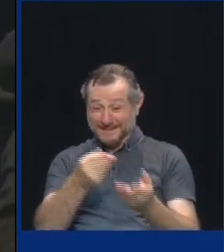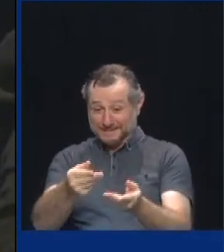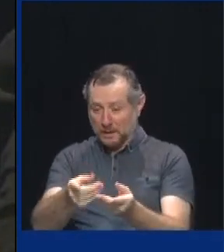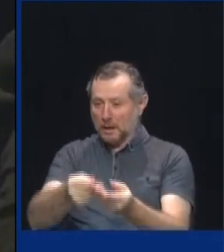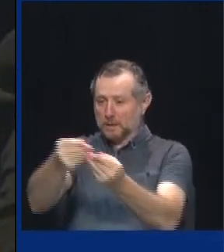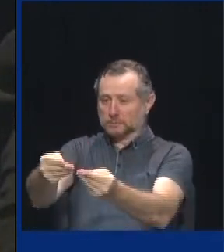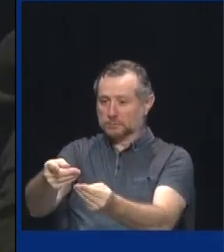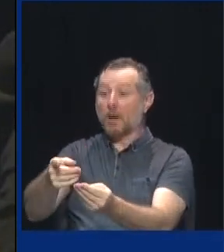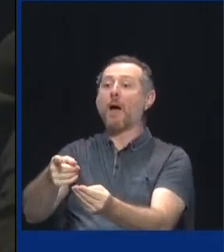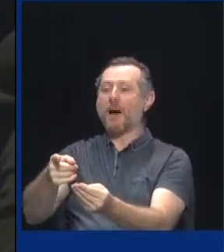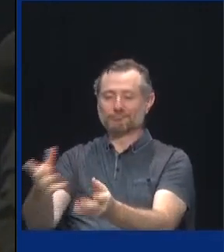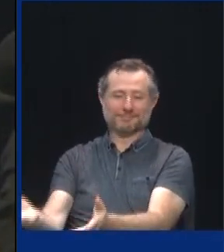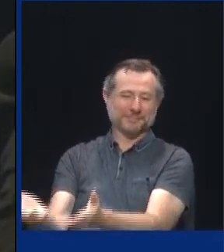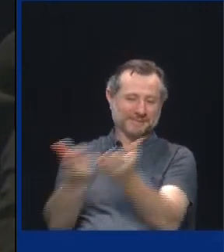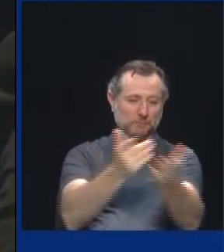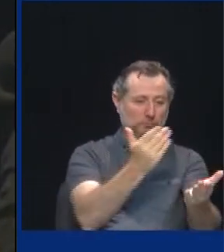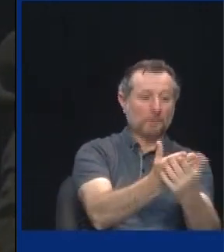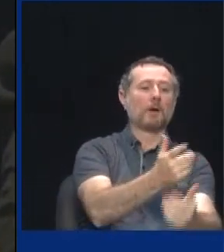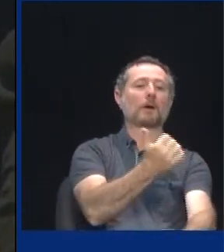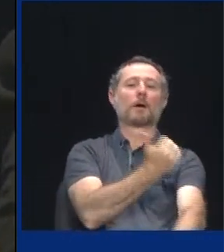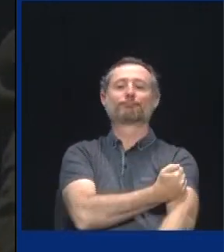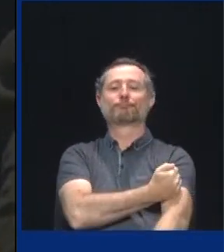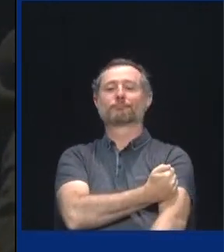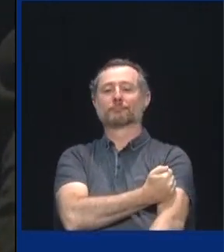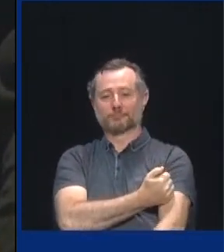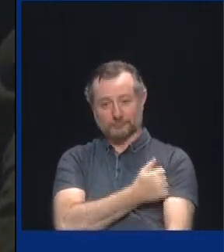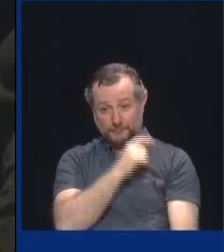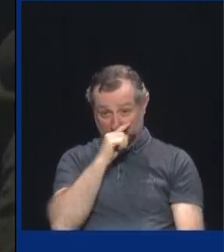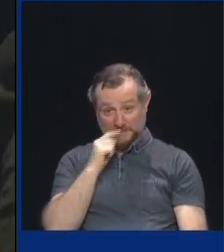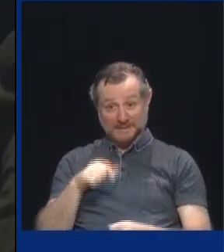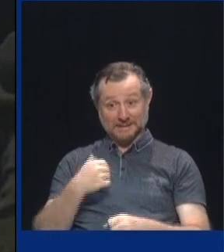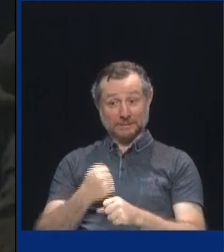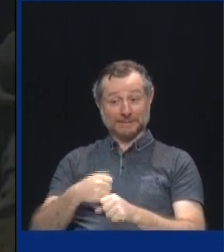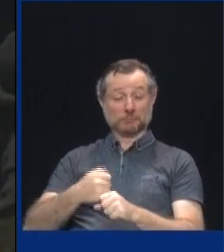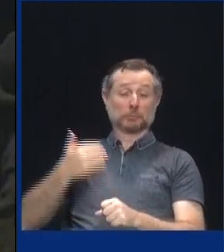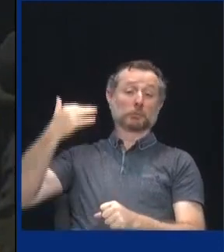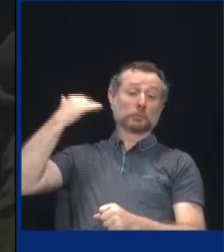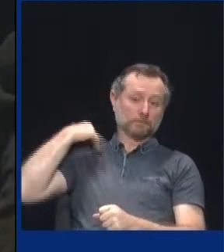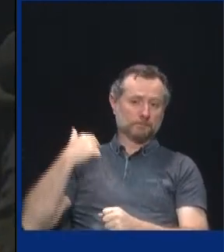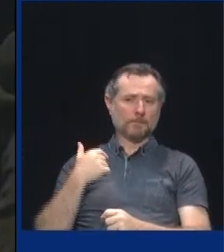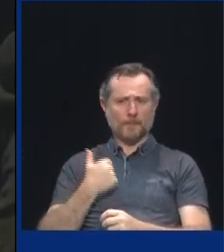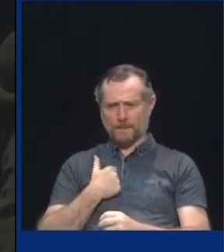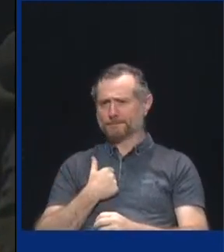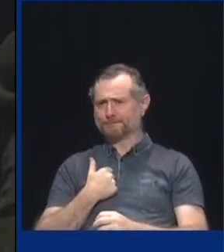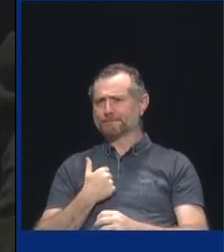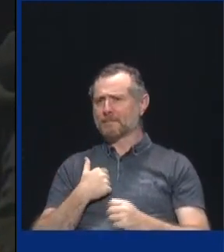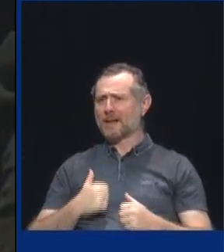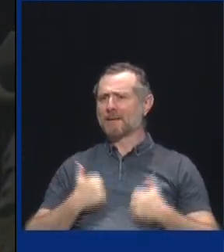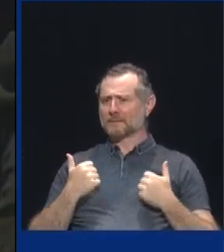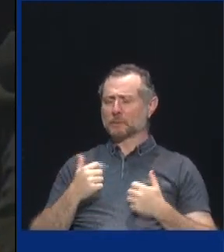INFORMATION AND THEN GET THEM TO THE PLACES WHERE THEY CAN GET THE VACCINE. YEARS AGO, WHEN I WAS BATTLING A